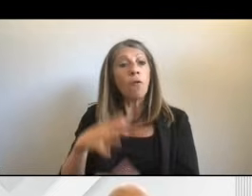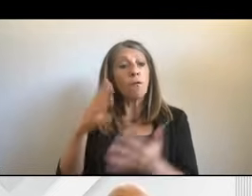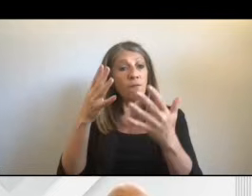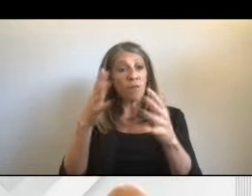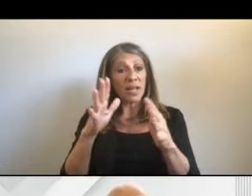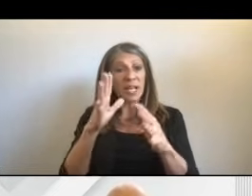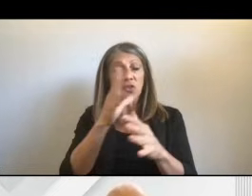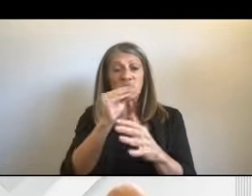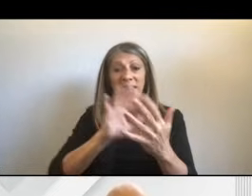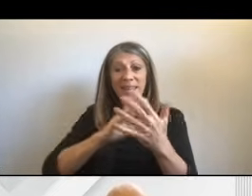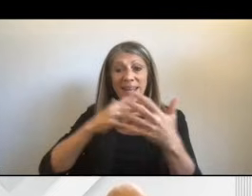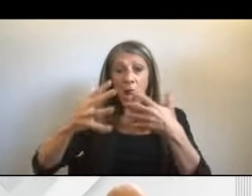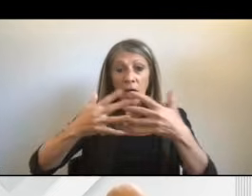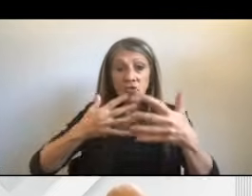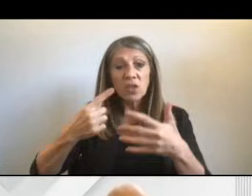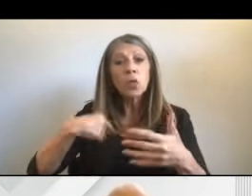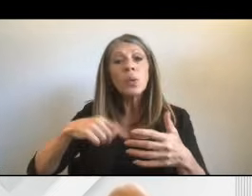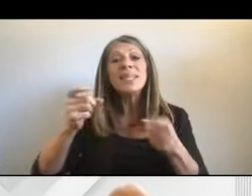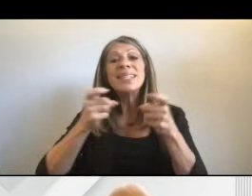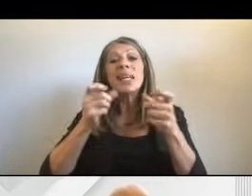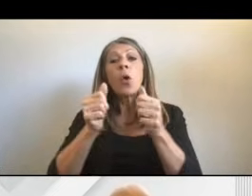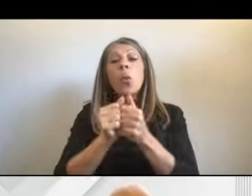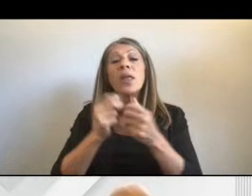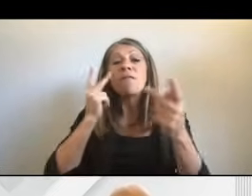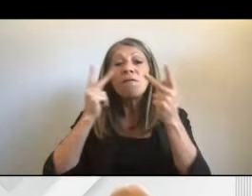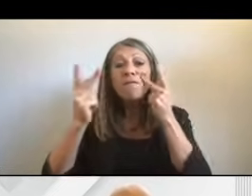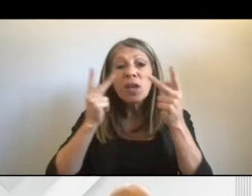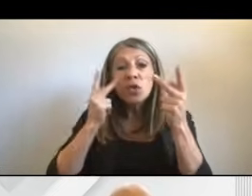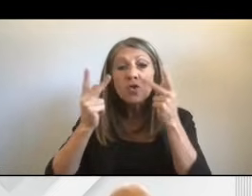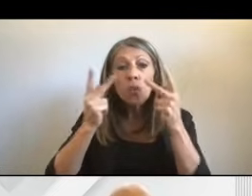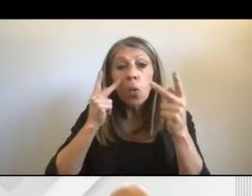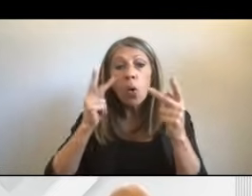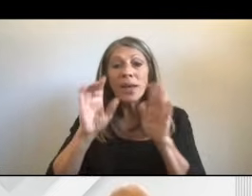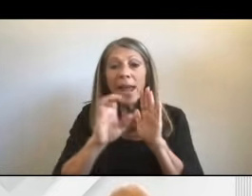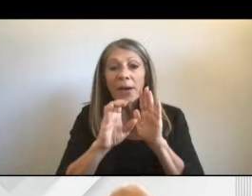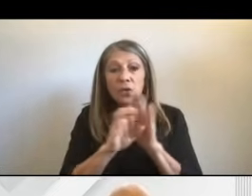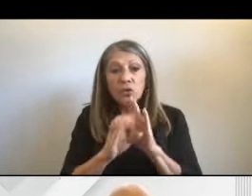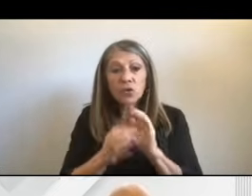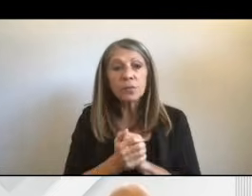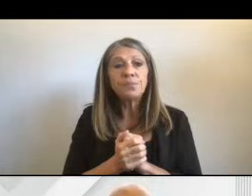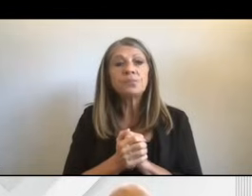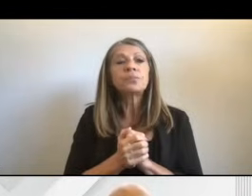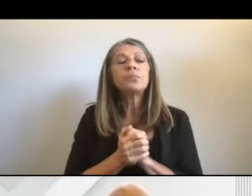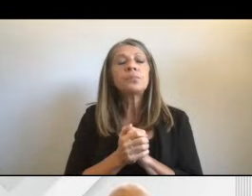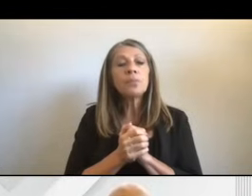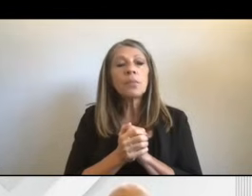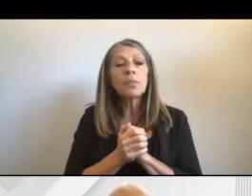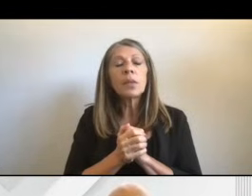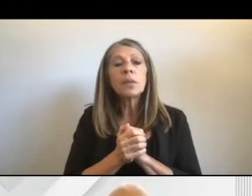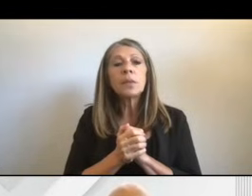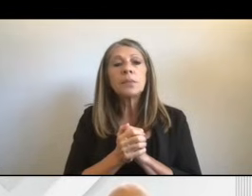deal with the visual characters on the signs in 410. The finish and contrast: characters